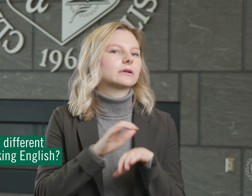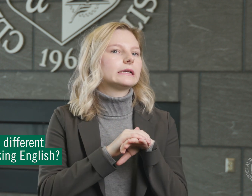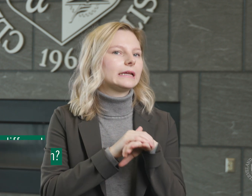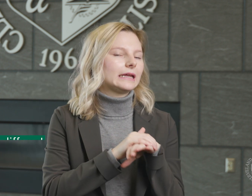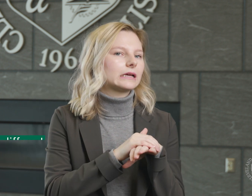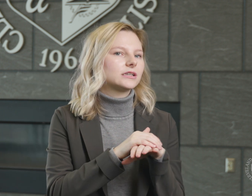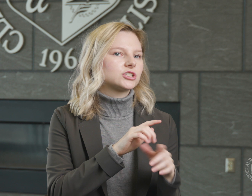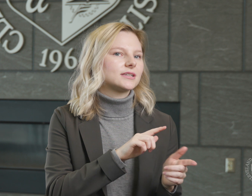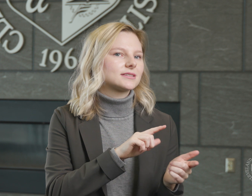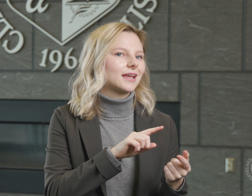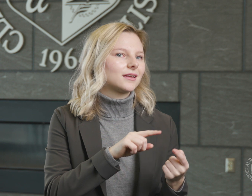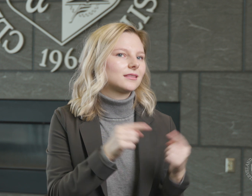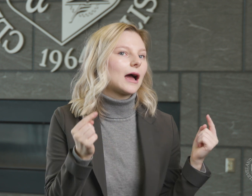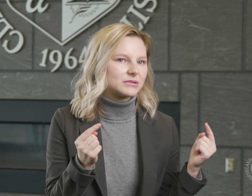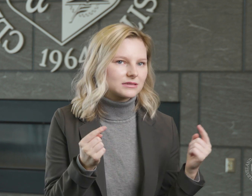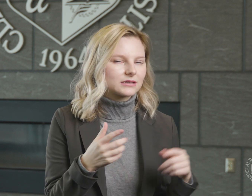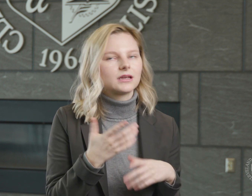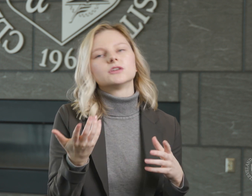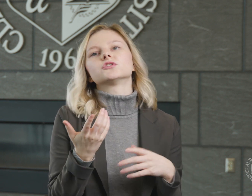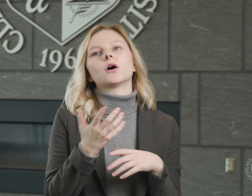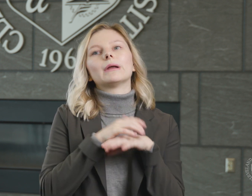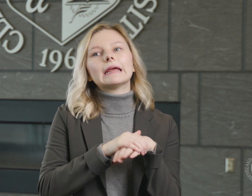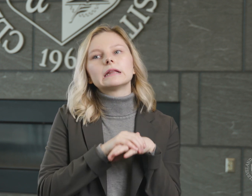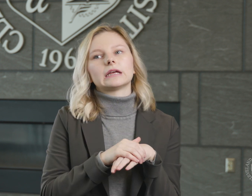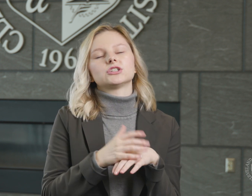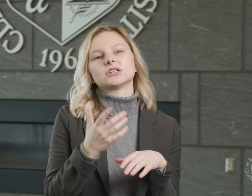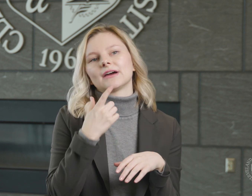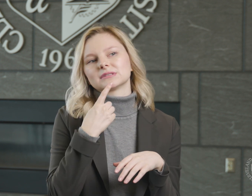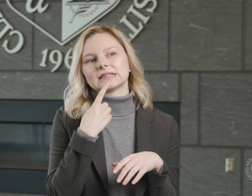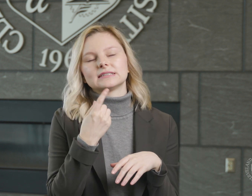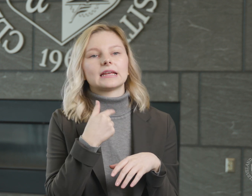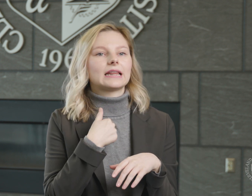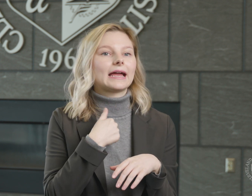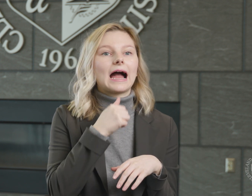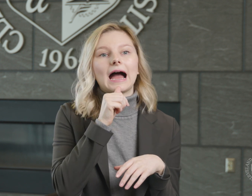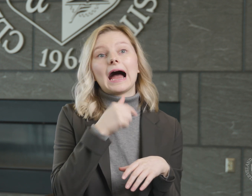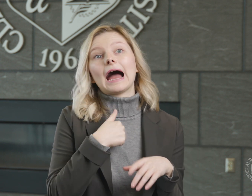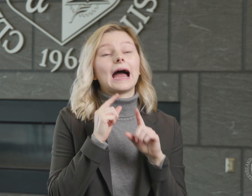where in english it's like the opposite so in english if I was gonna say like I